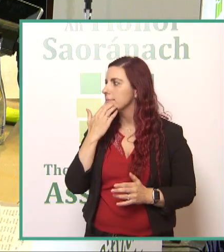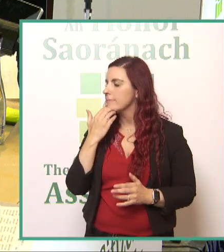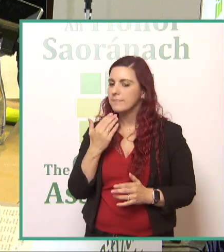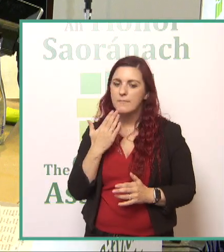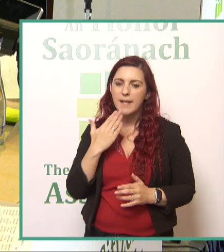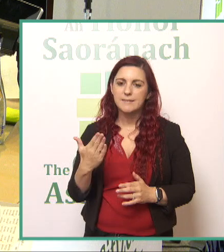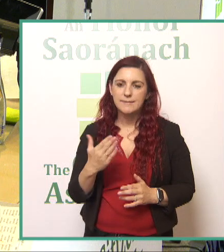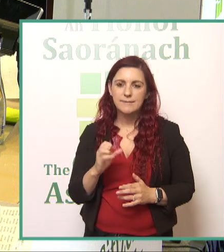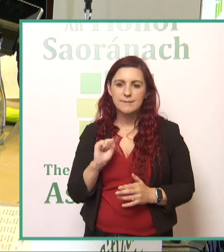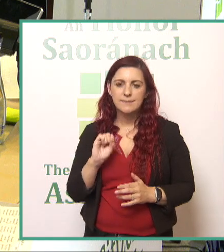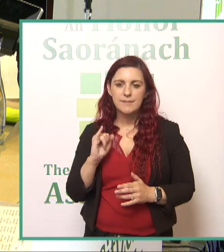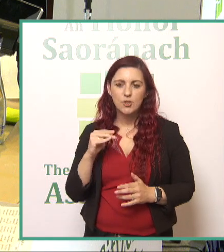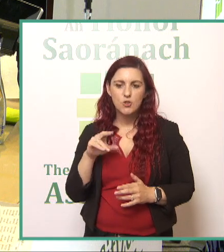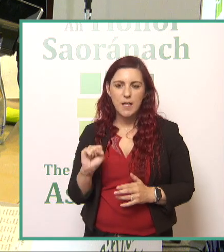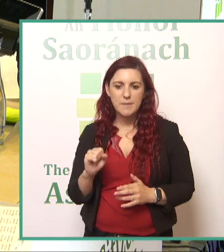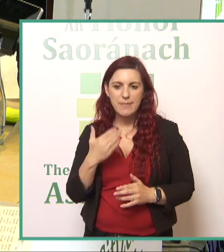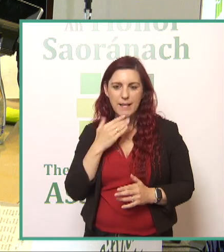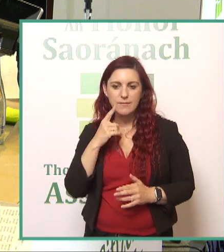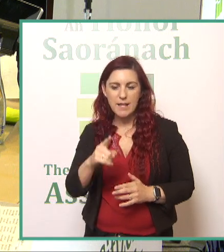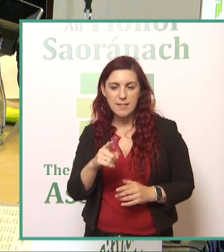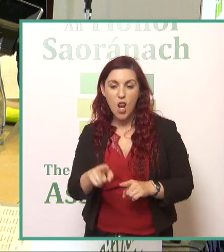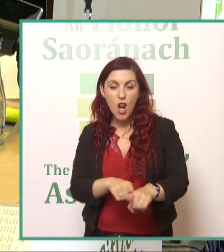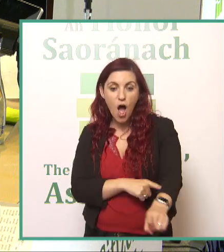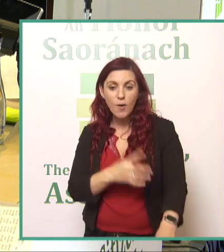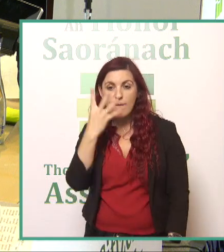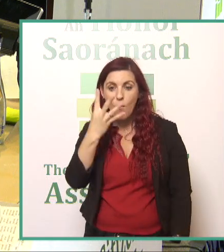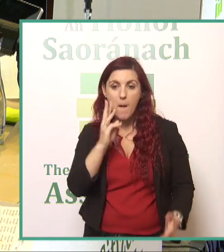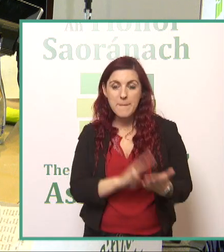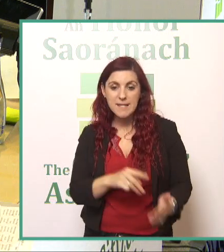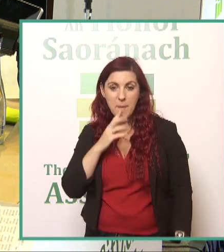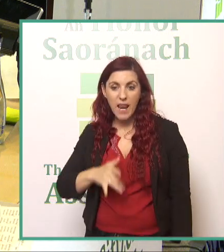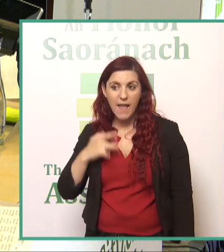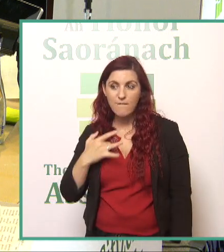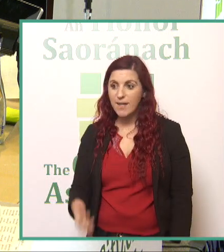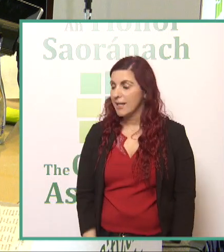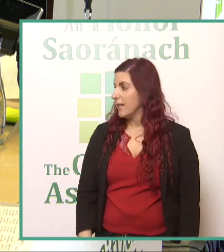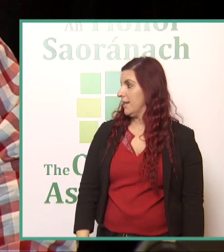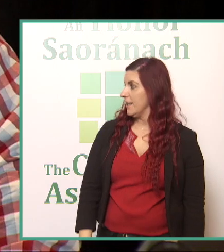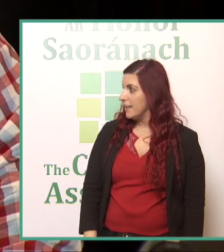Chemist, thanks for that. That's the longest four minutes that I've that I've ever heard. The things things